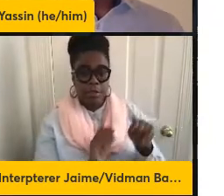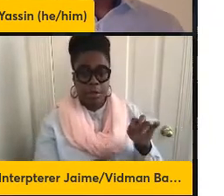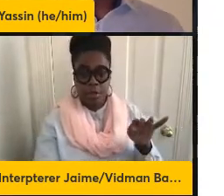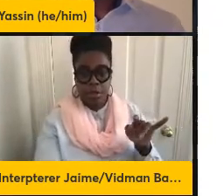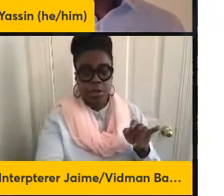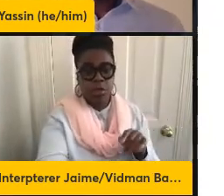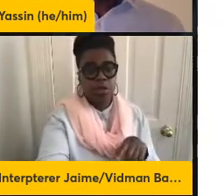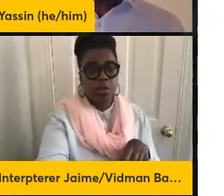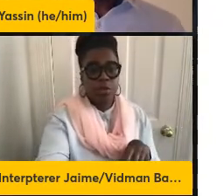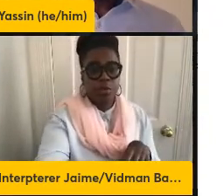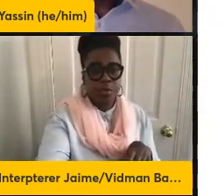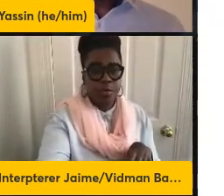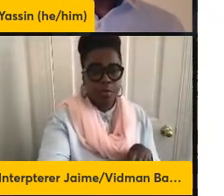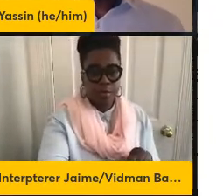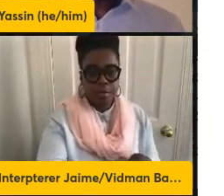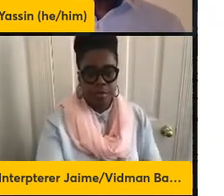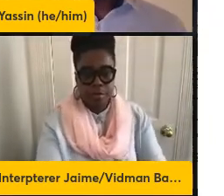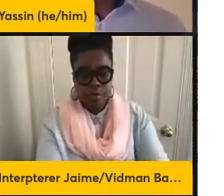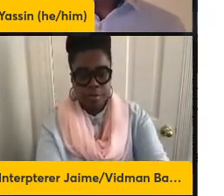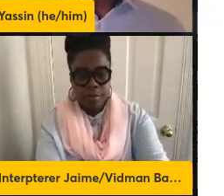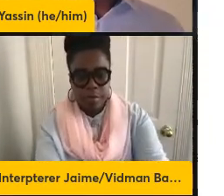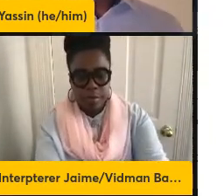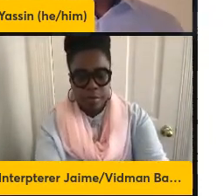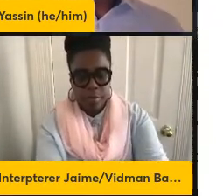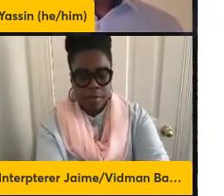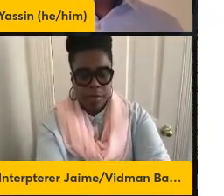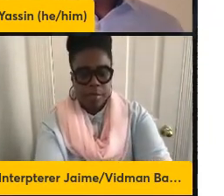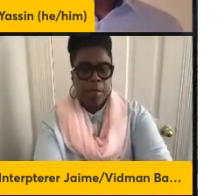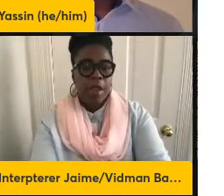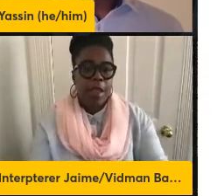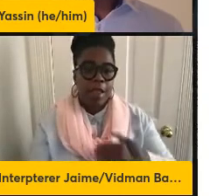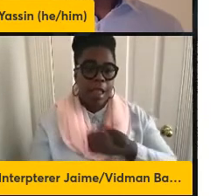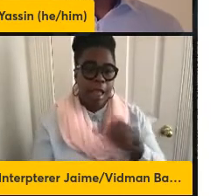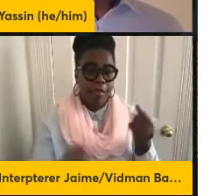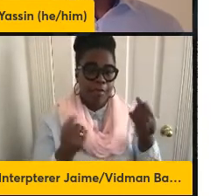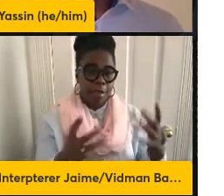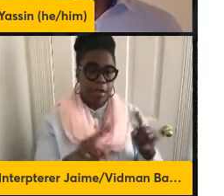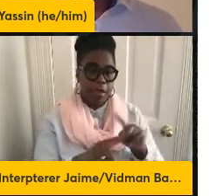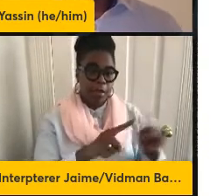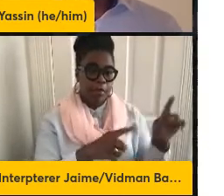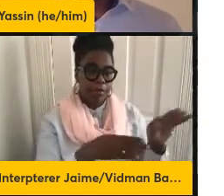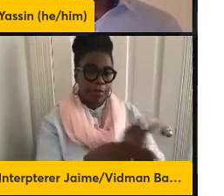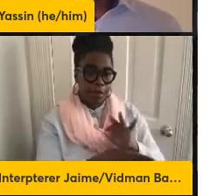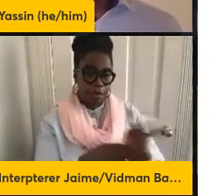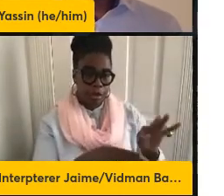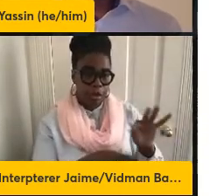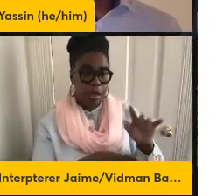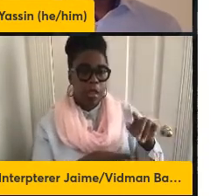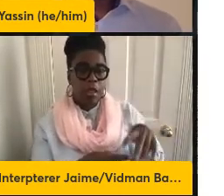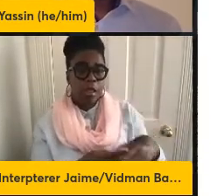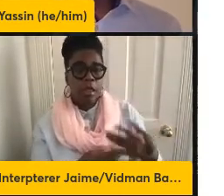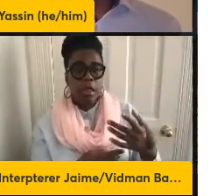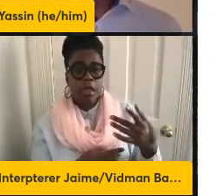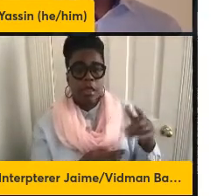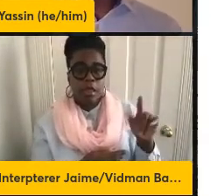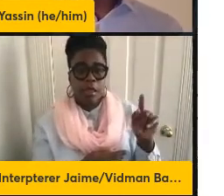tissues, and they perform multiple functions, but one of the most important functions these cells, so, immunological function